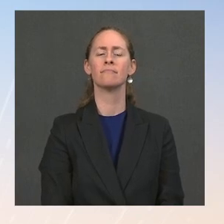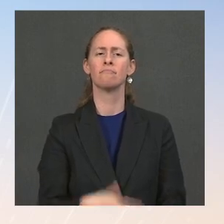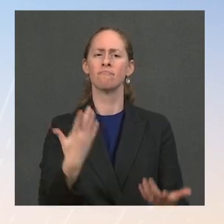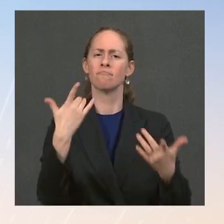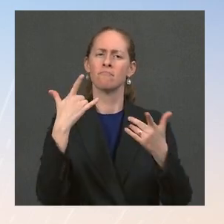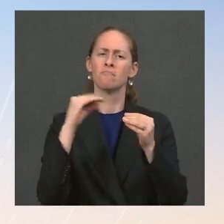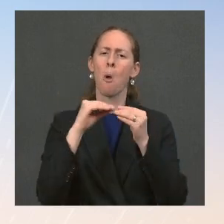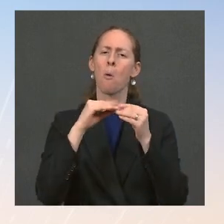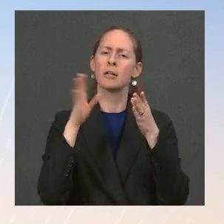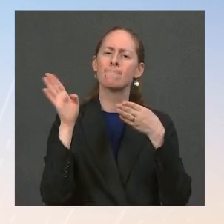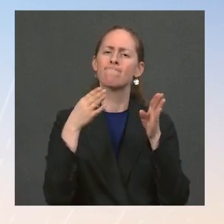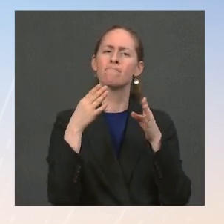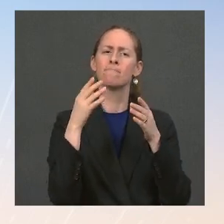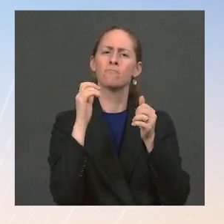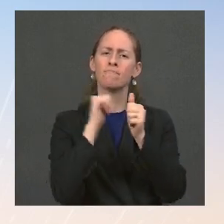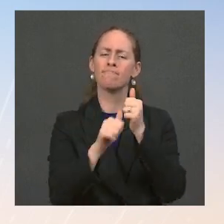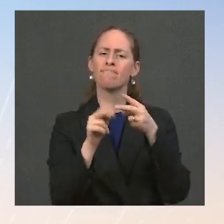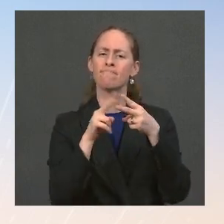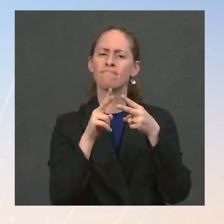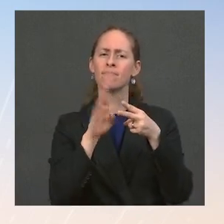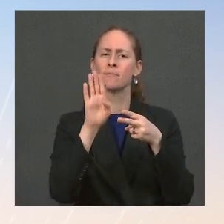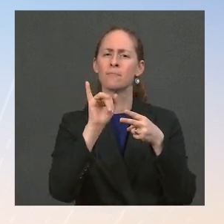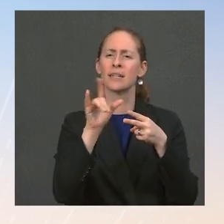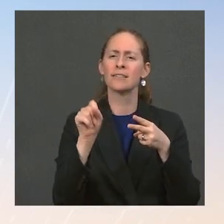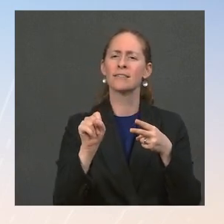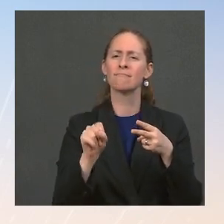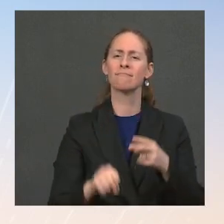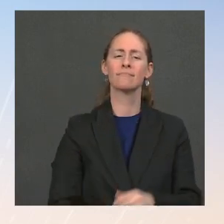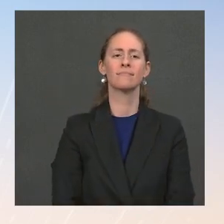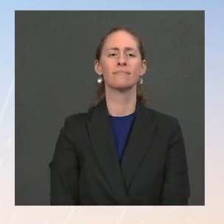he's had with other senators. The Press: And then, just on one other thing. On the global minimum tax: